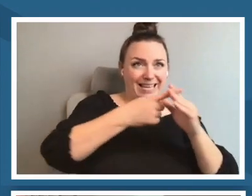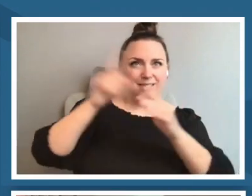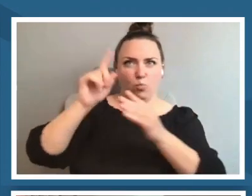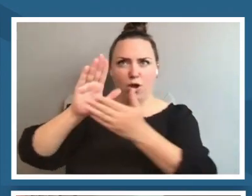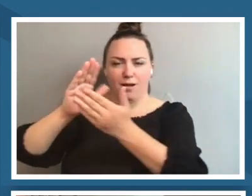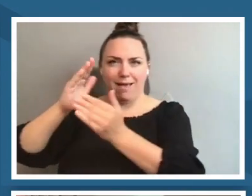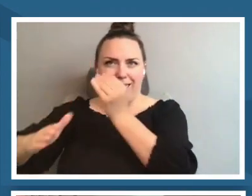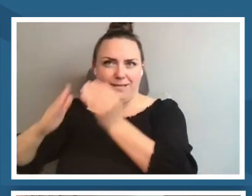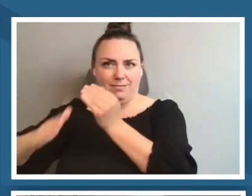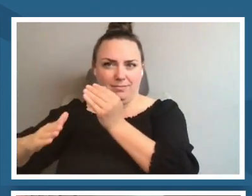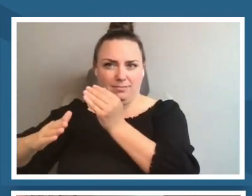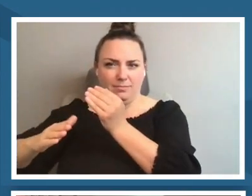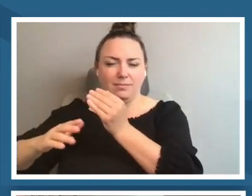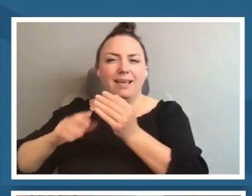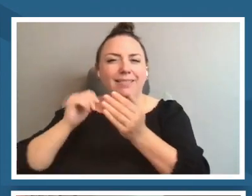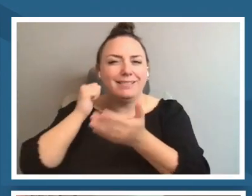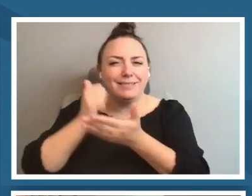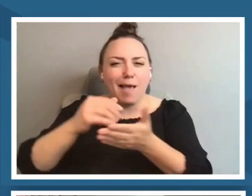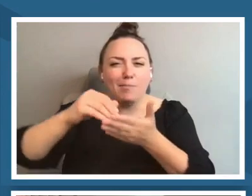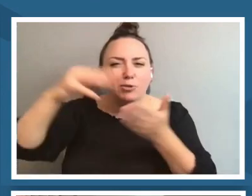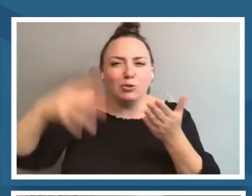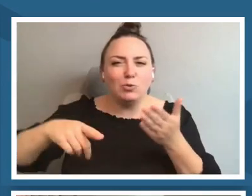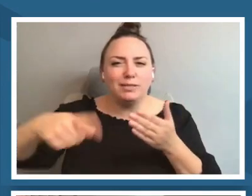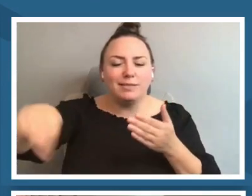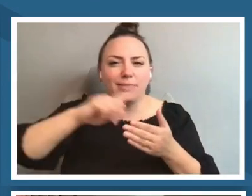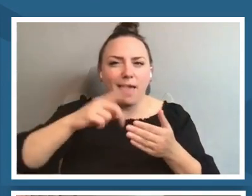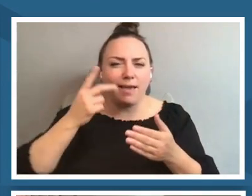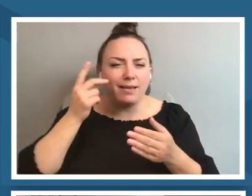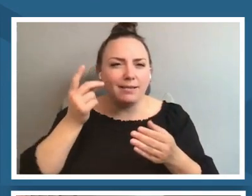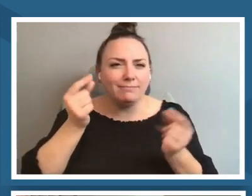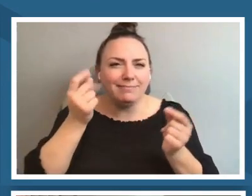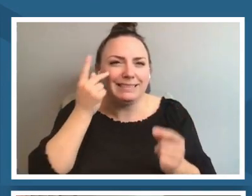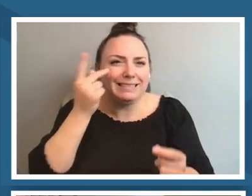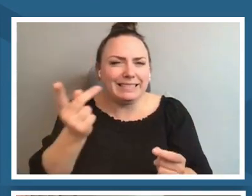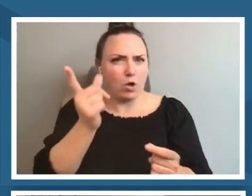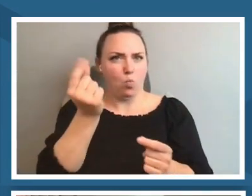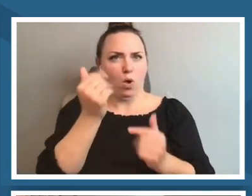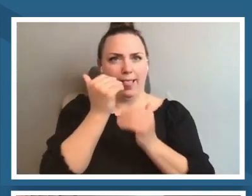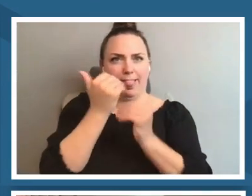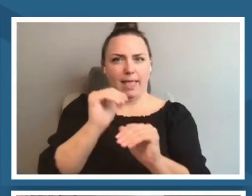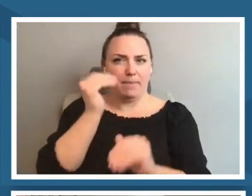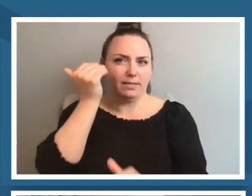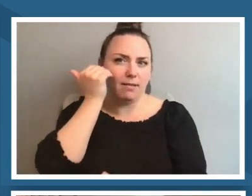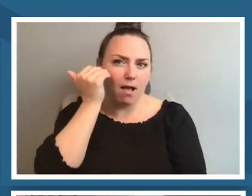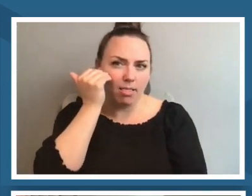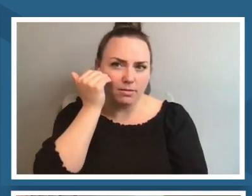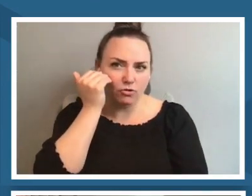to rapidly quickly see the limits of